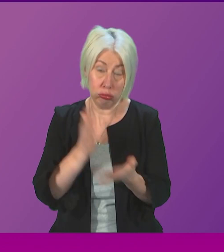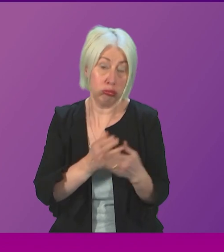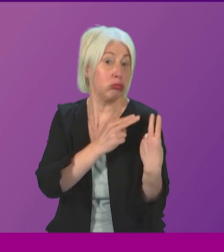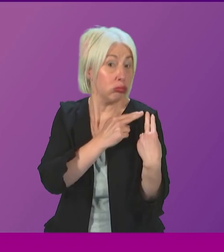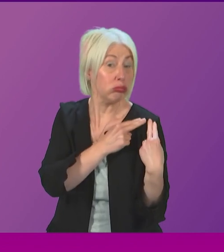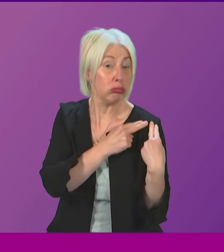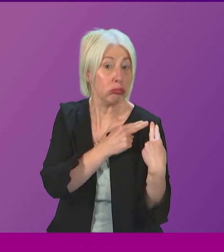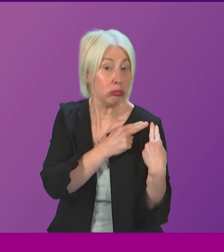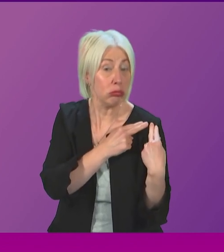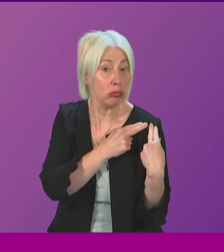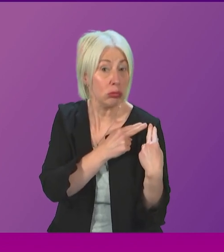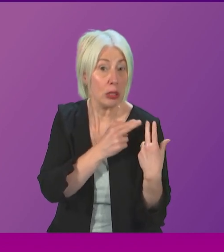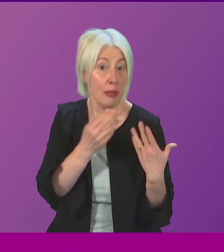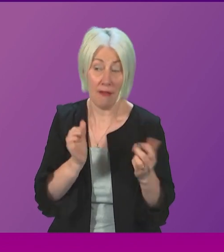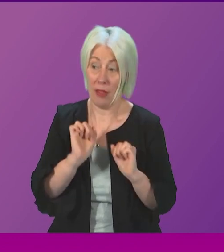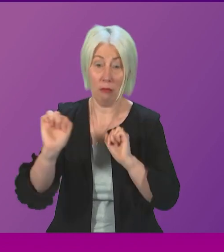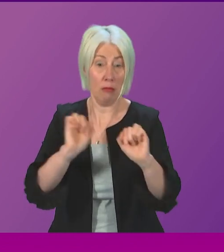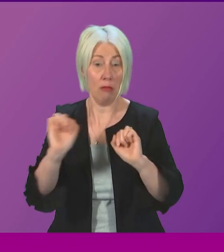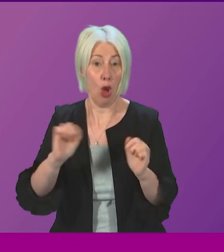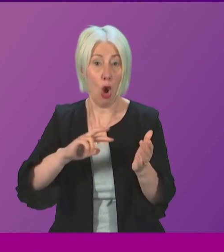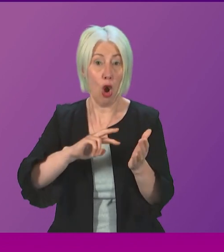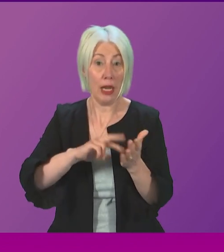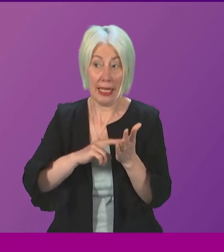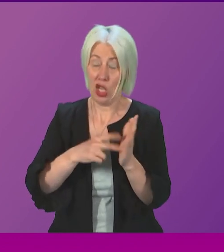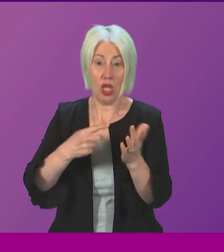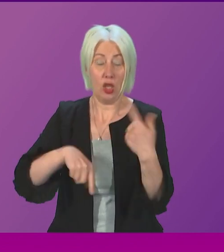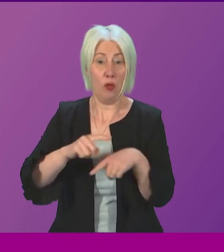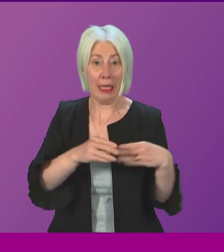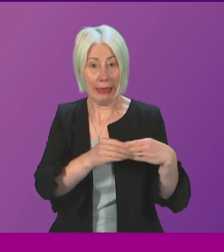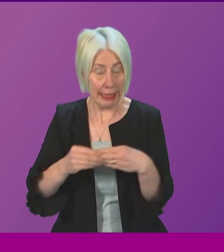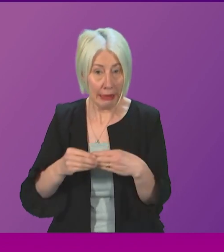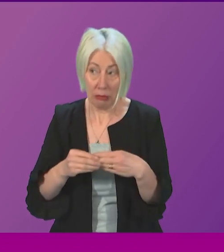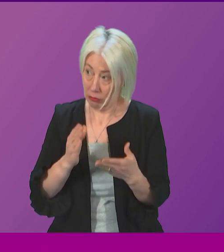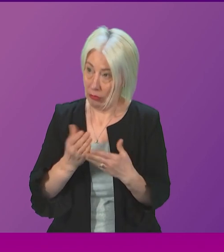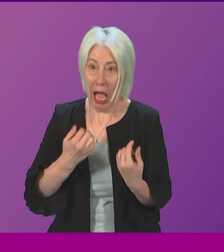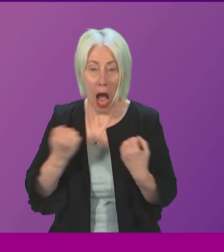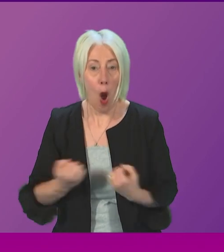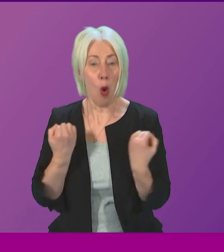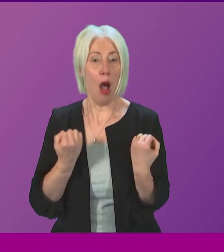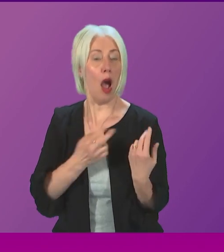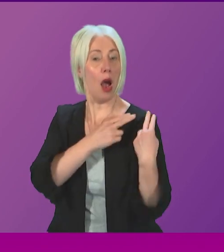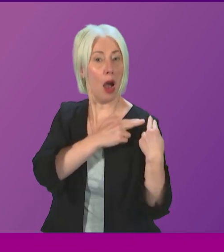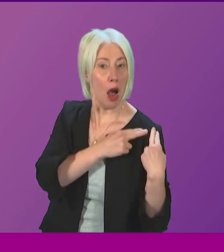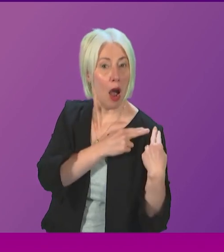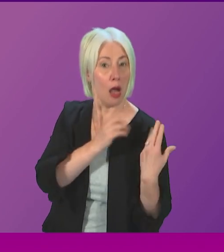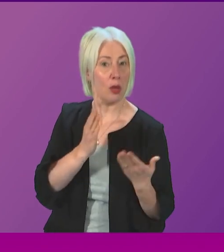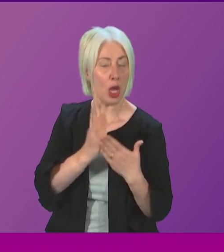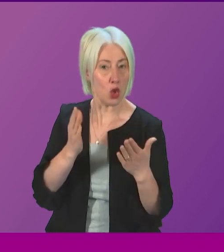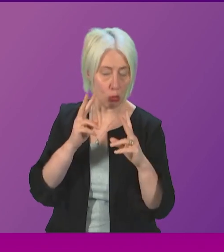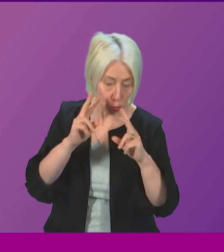In particular, in organisations that we lead, it is our responsibility to examine the evidence,